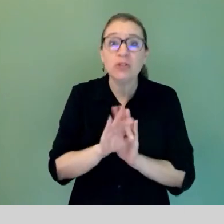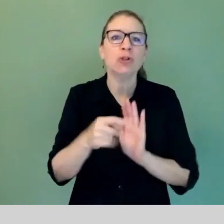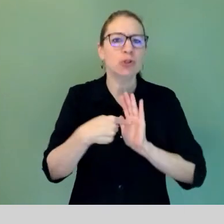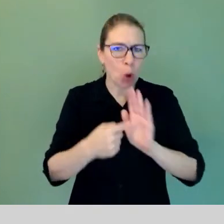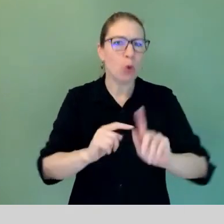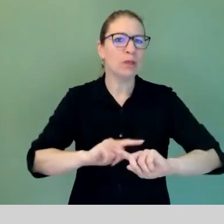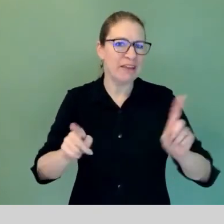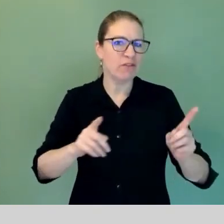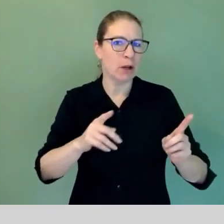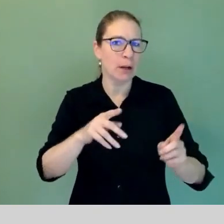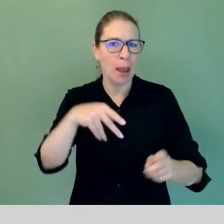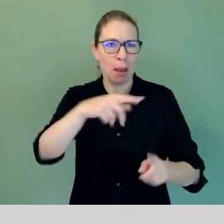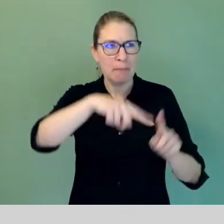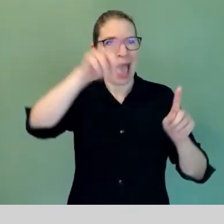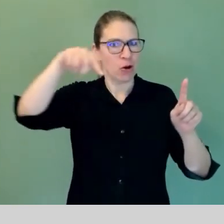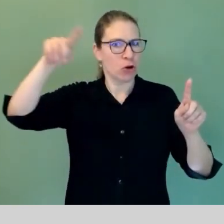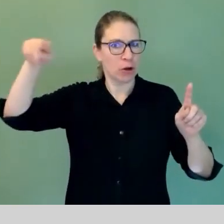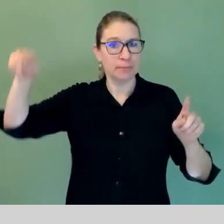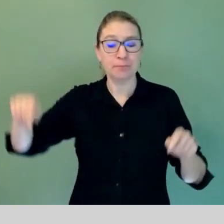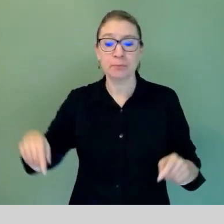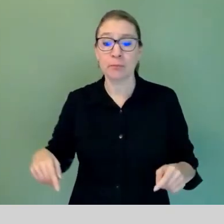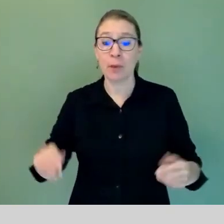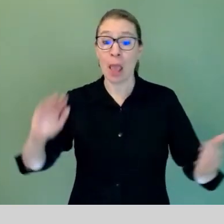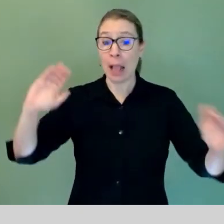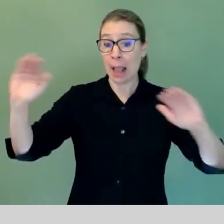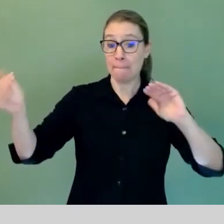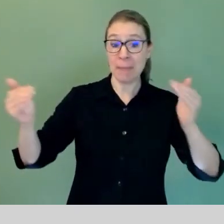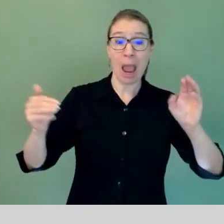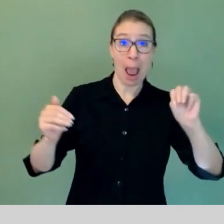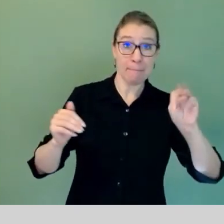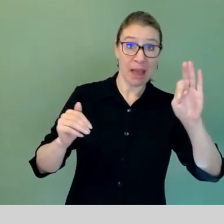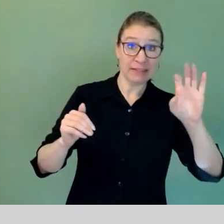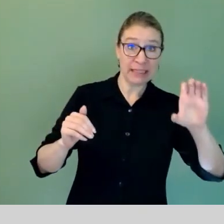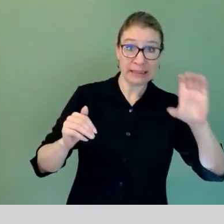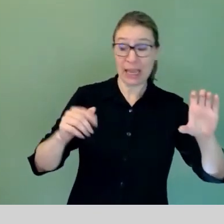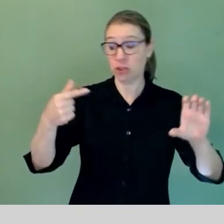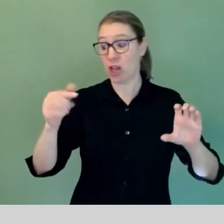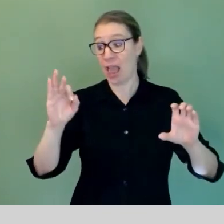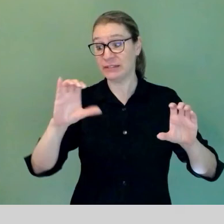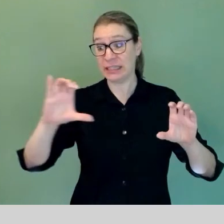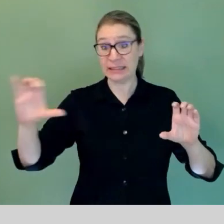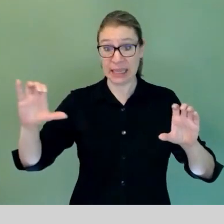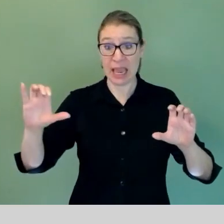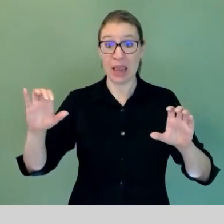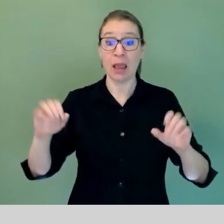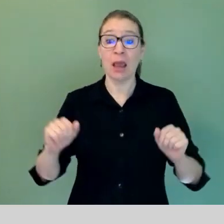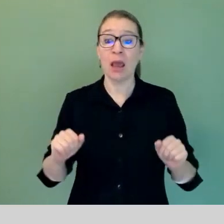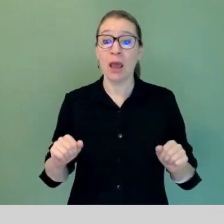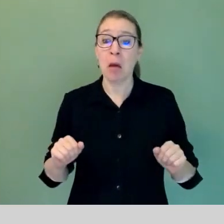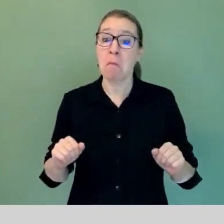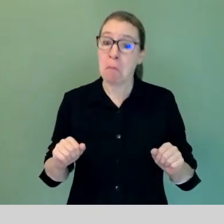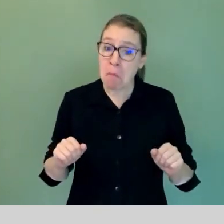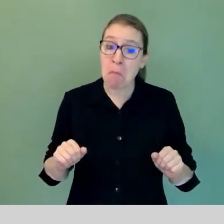conveying some sort of a different pattern for the samples. And if we compare GFCC and MFCC for speech music in boards,